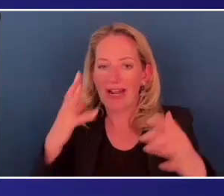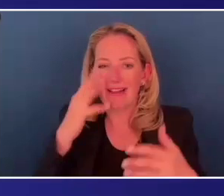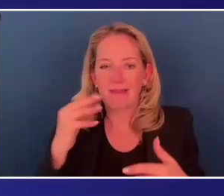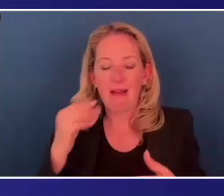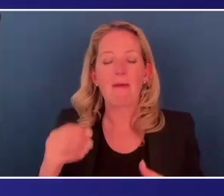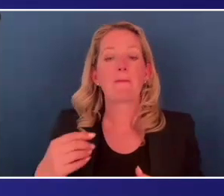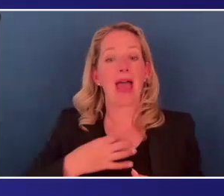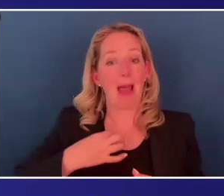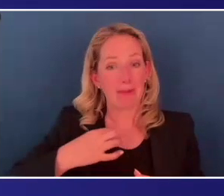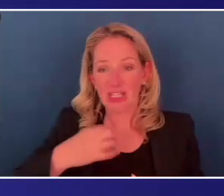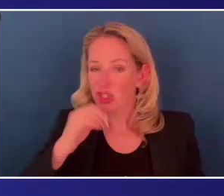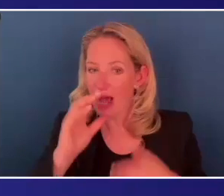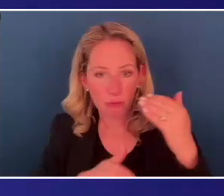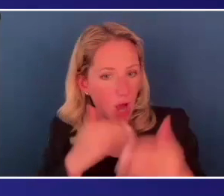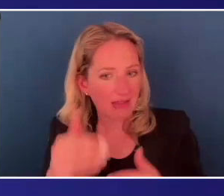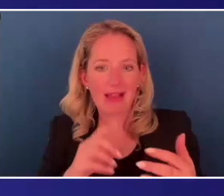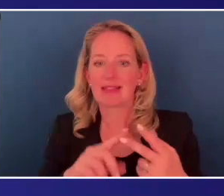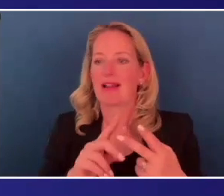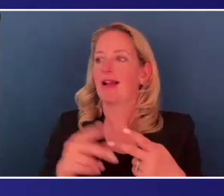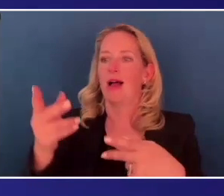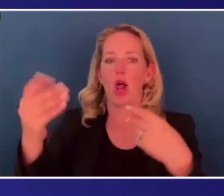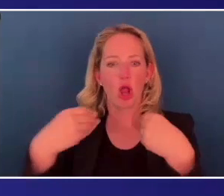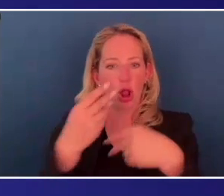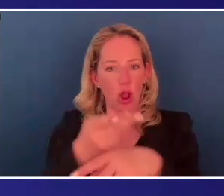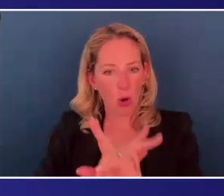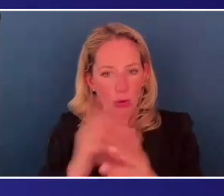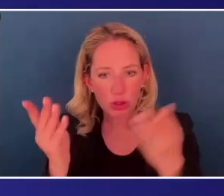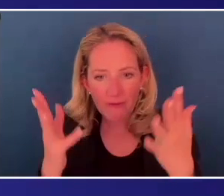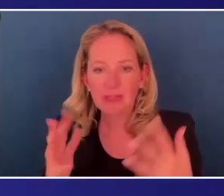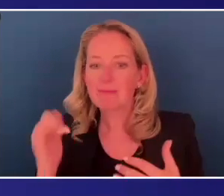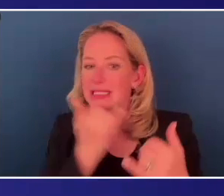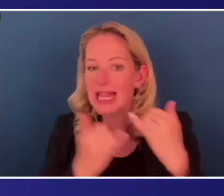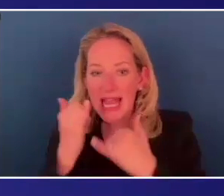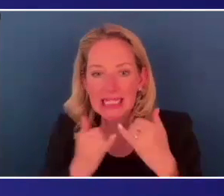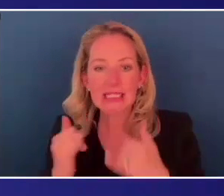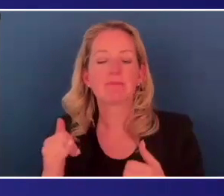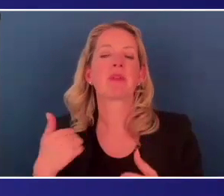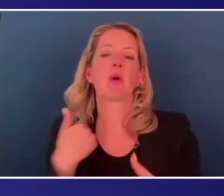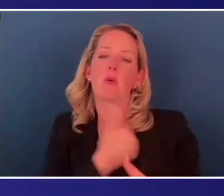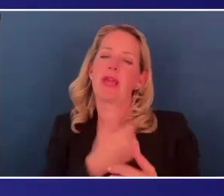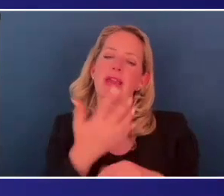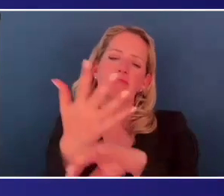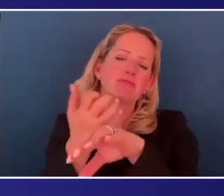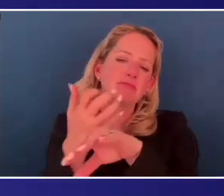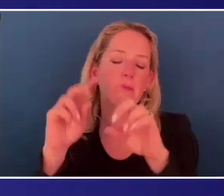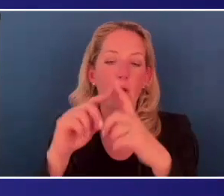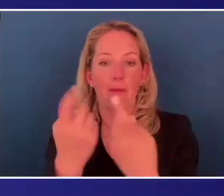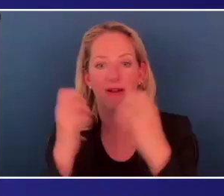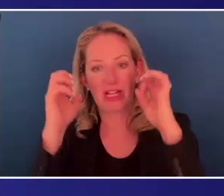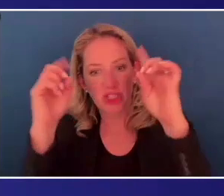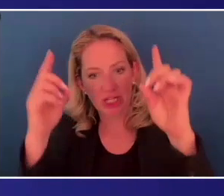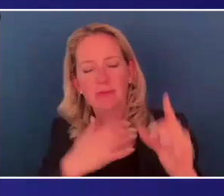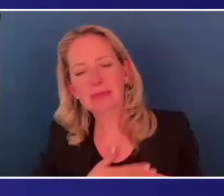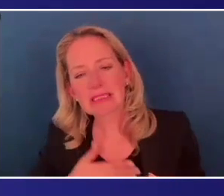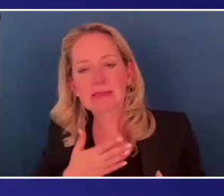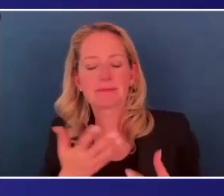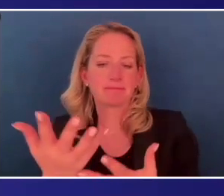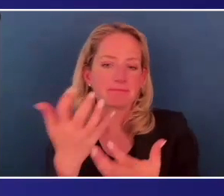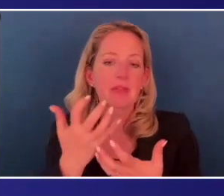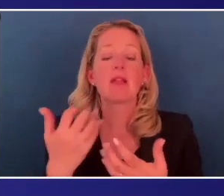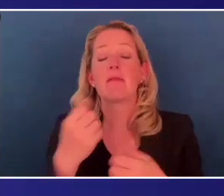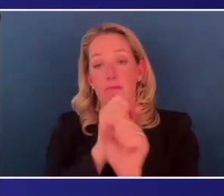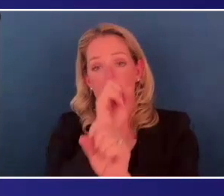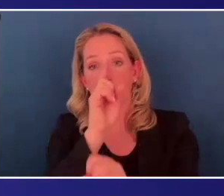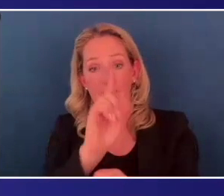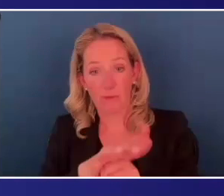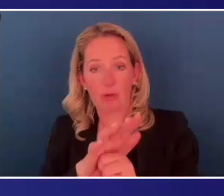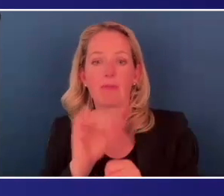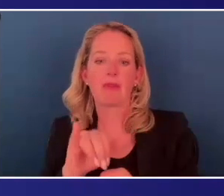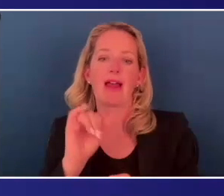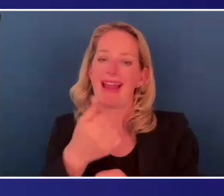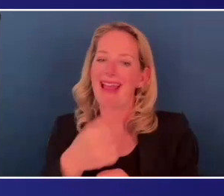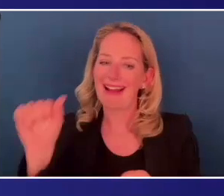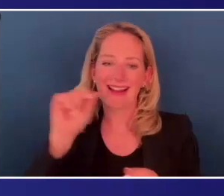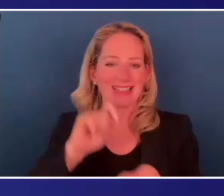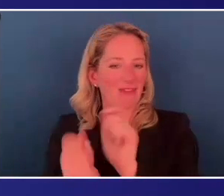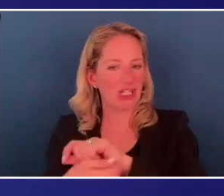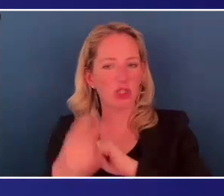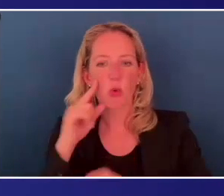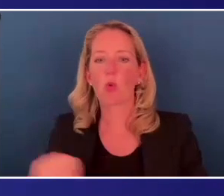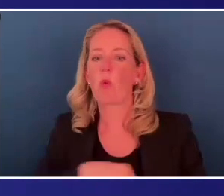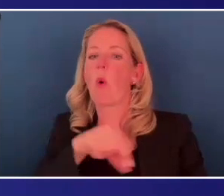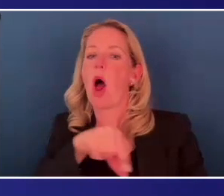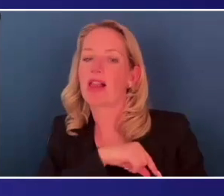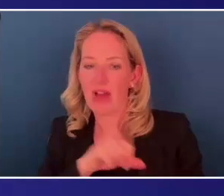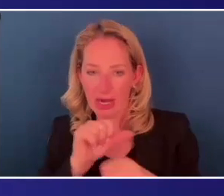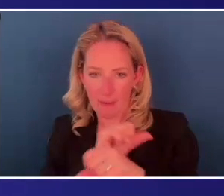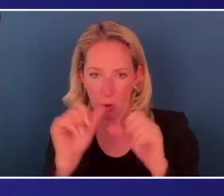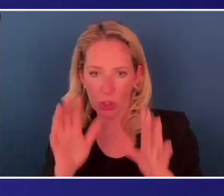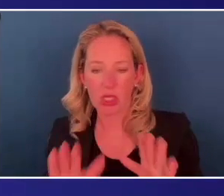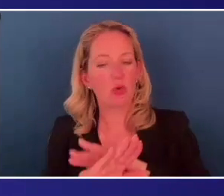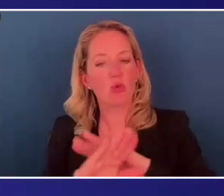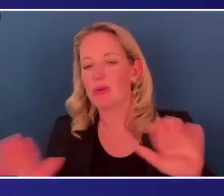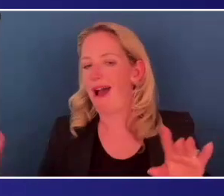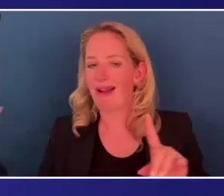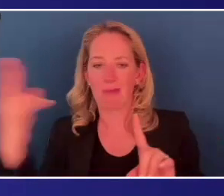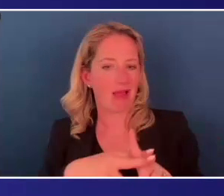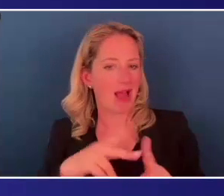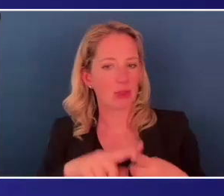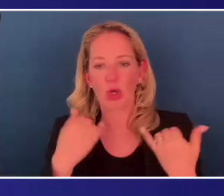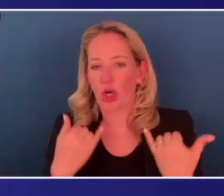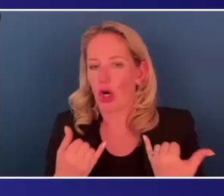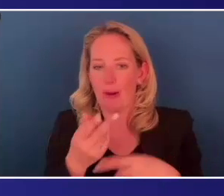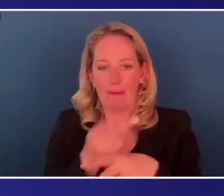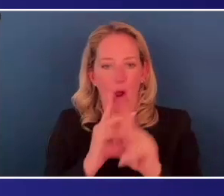For these reasons, we employ the Department of Education to provide for the following. First, st ensure that any changes to the definition of qualifying employer do not apply to current borrowers if their employer previously qualified.